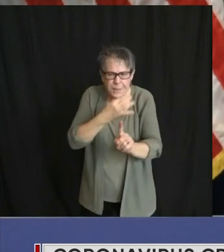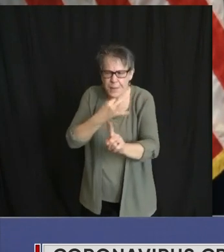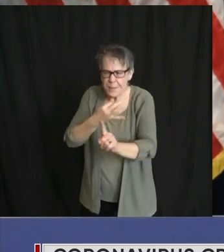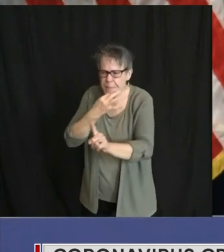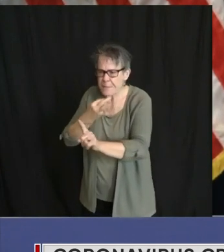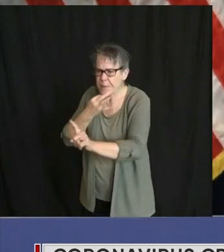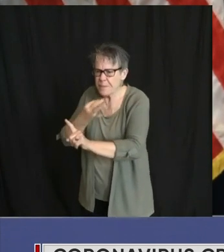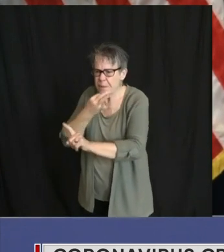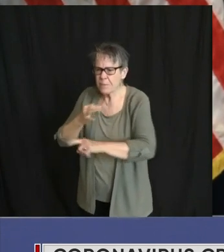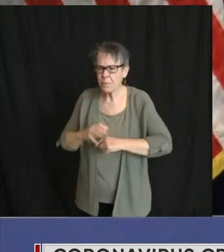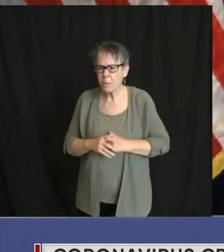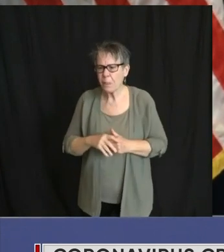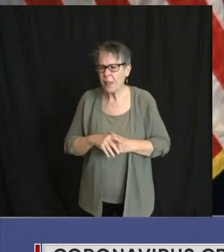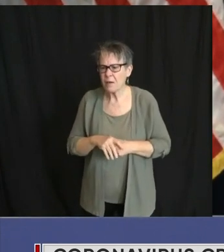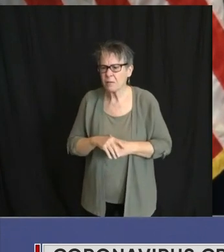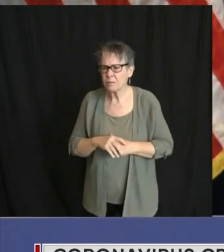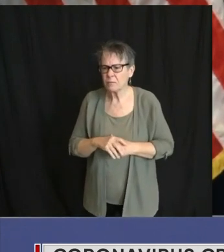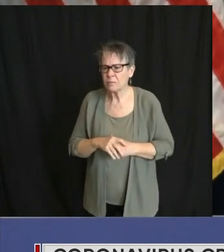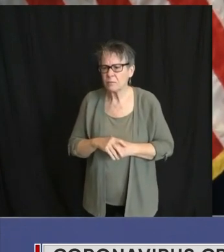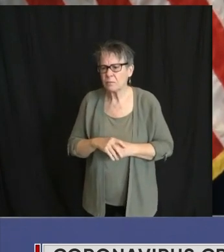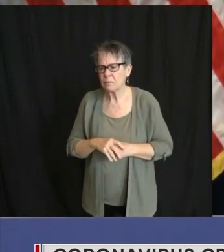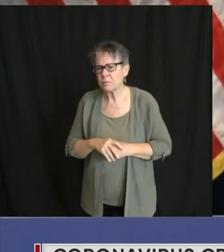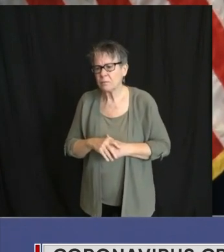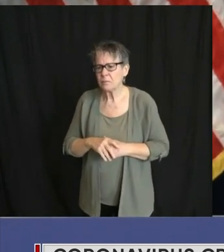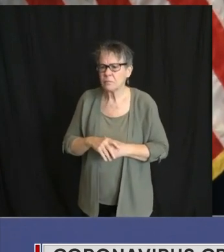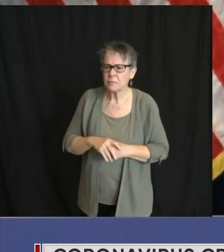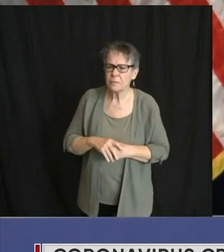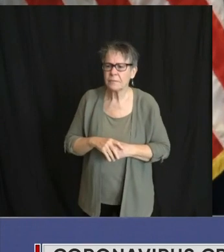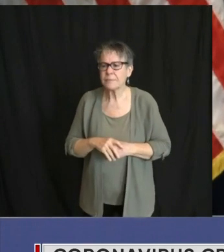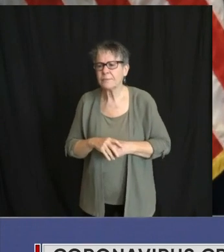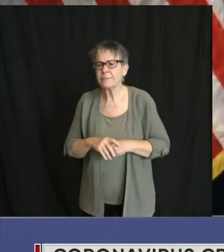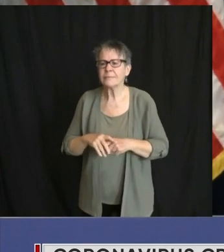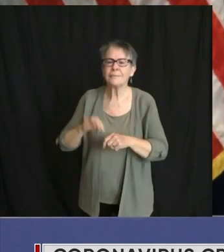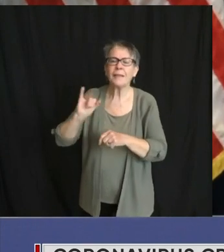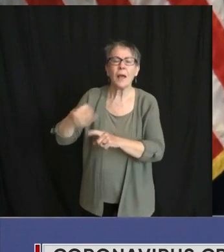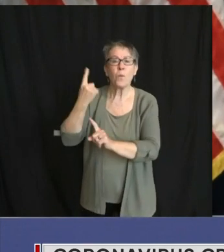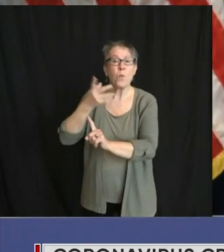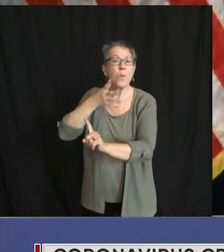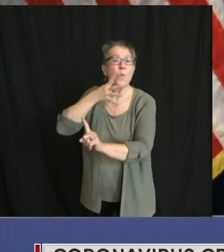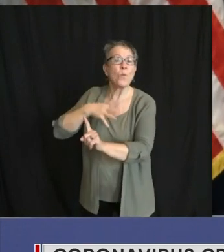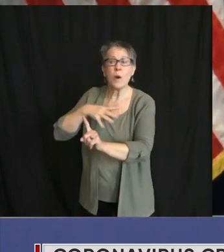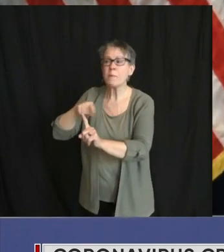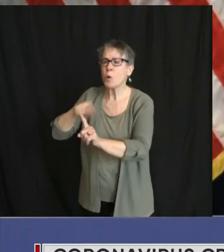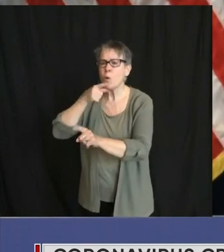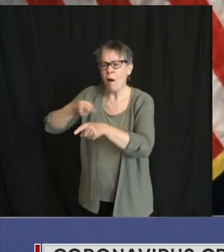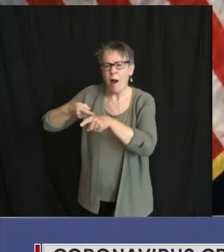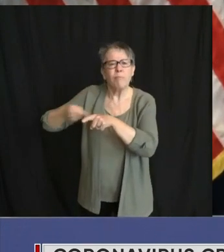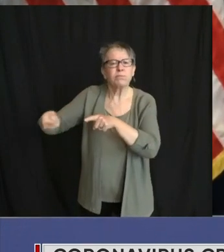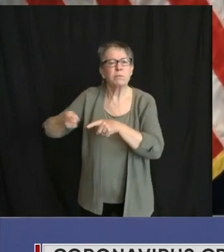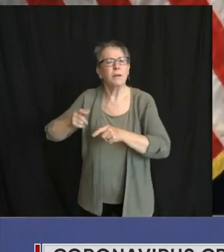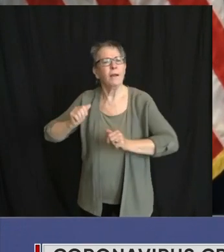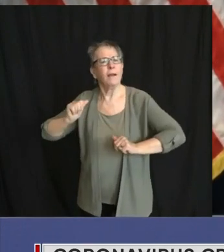ONE OF THESE HAVE THESE BIASES.